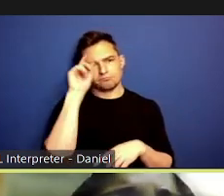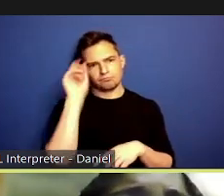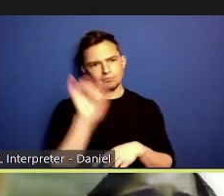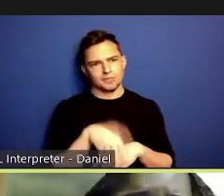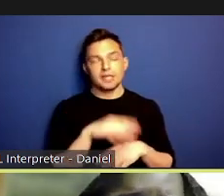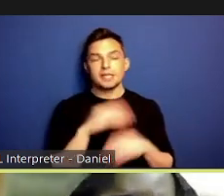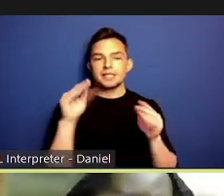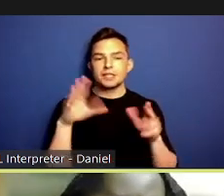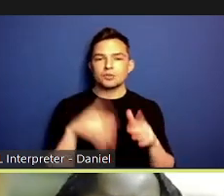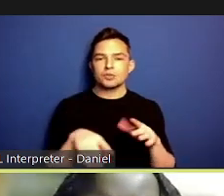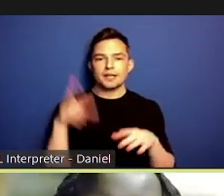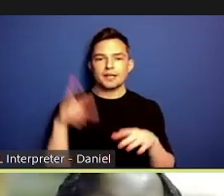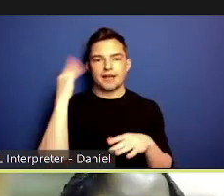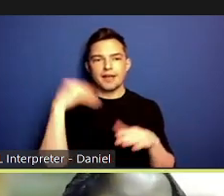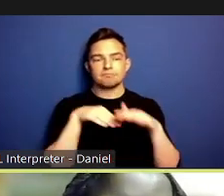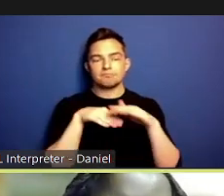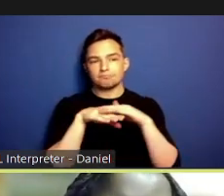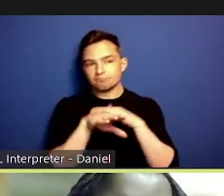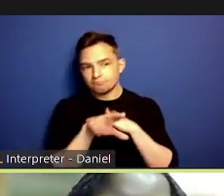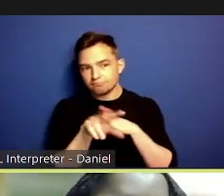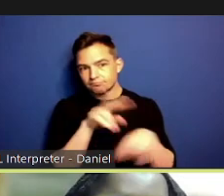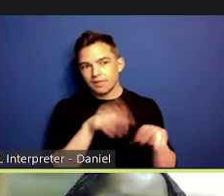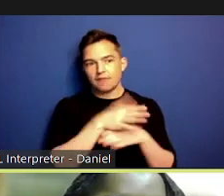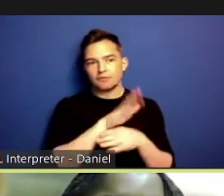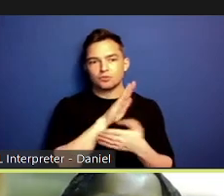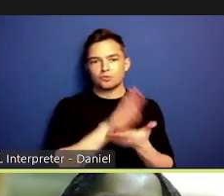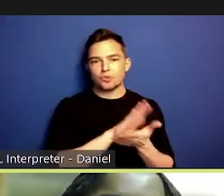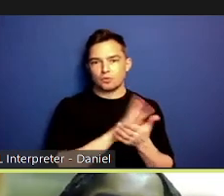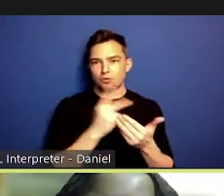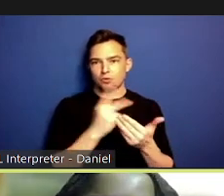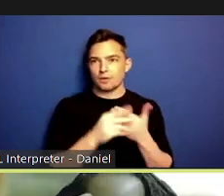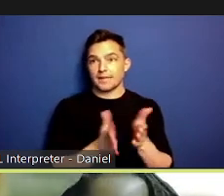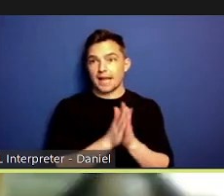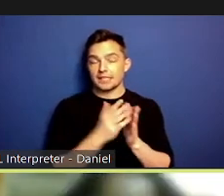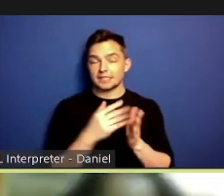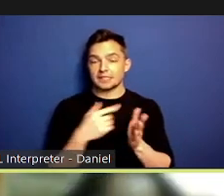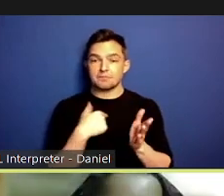their head into our after-school program and, you know ask me like you know, gesture over